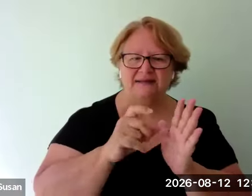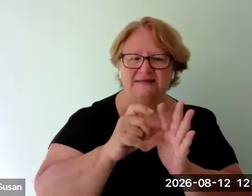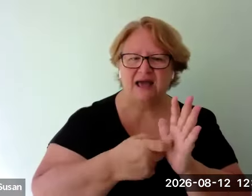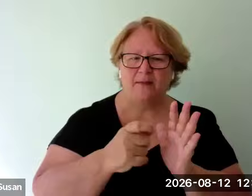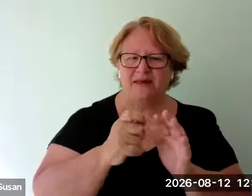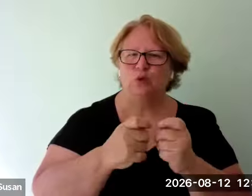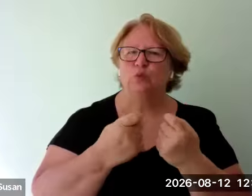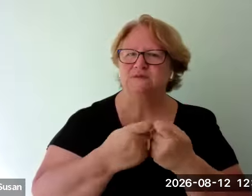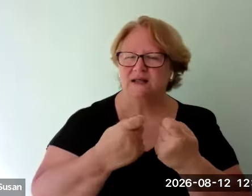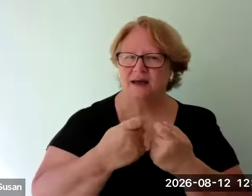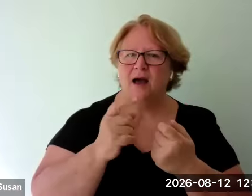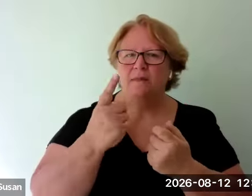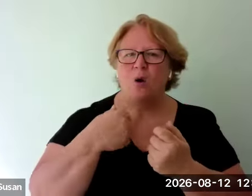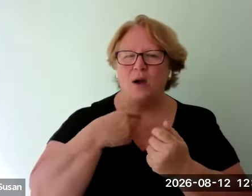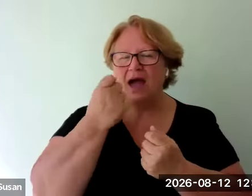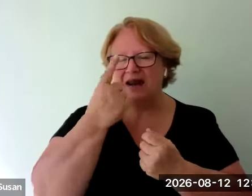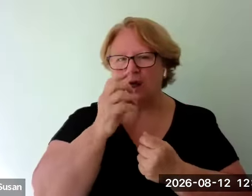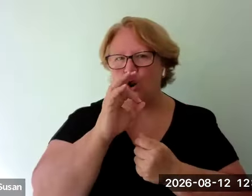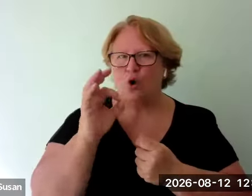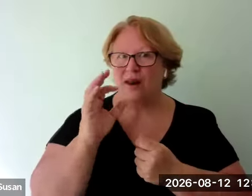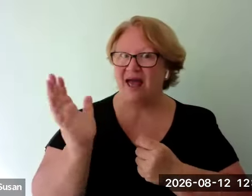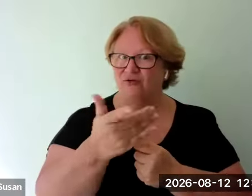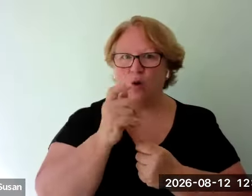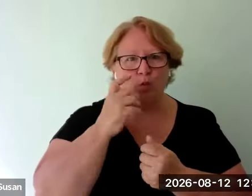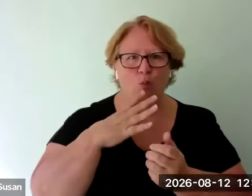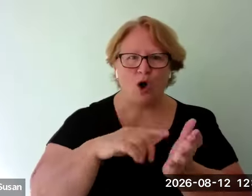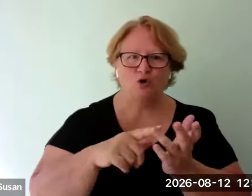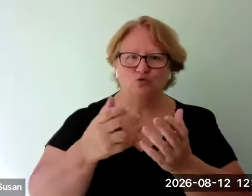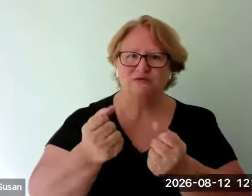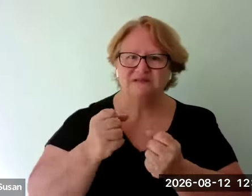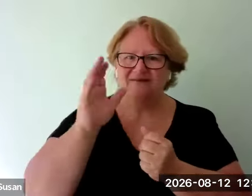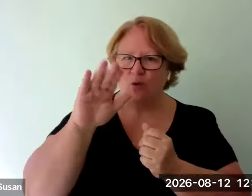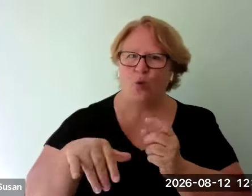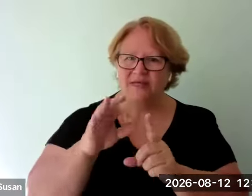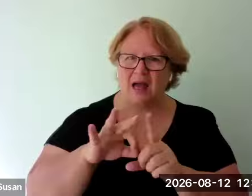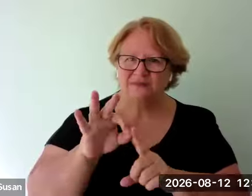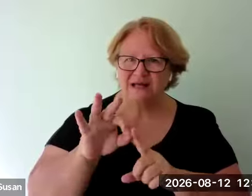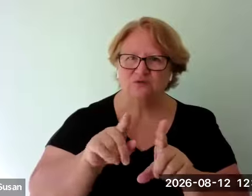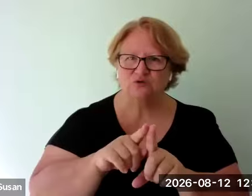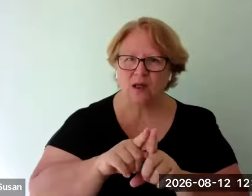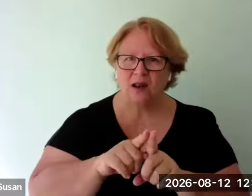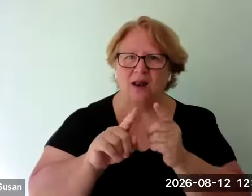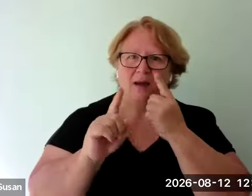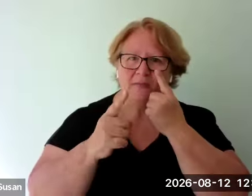page. So - and this will also sign you up to the general NDRP newsletter. But we do recognise that not everybody